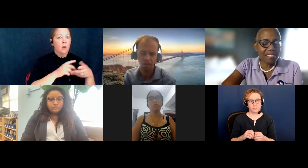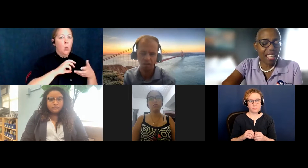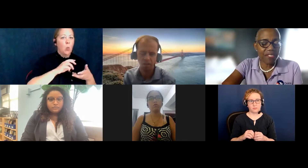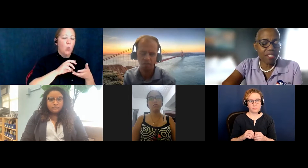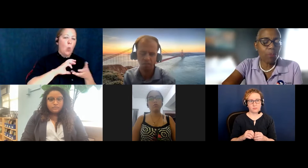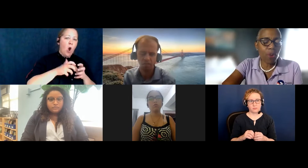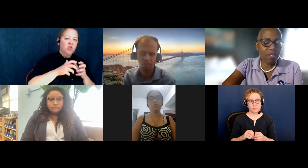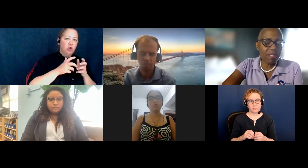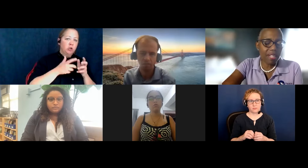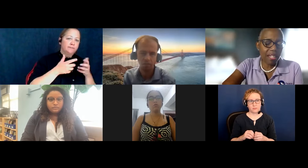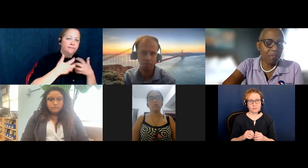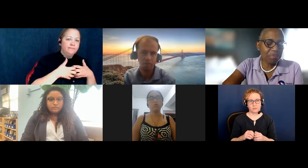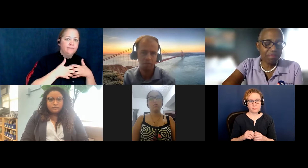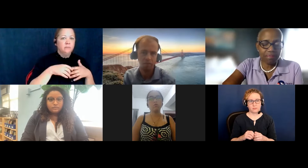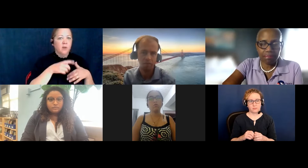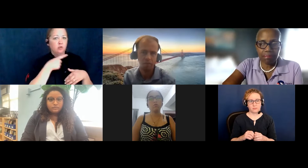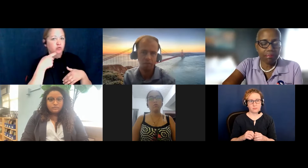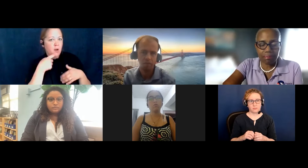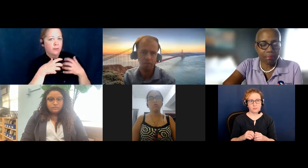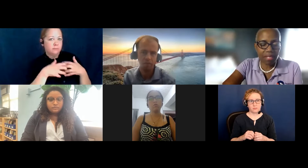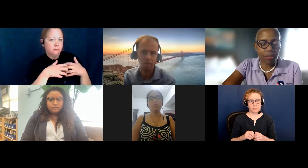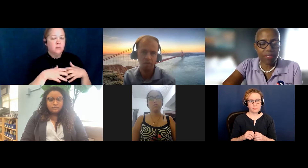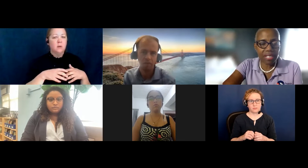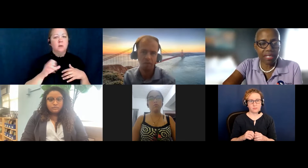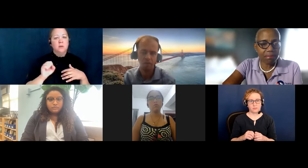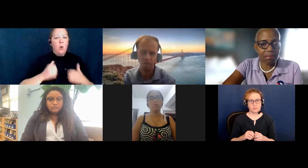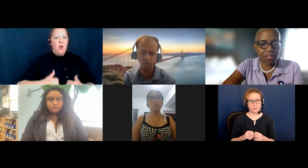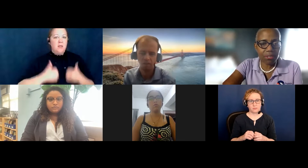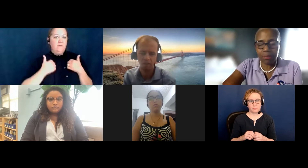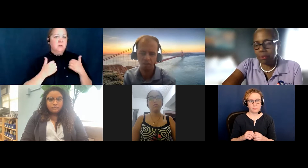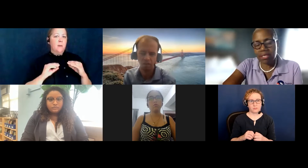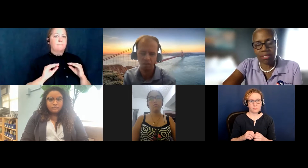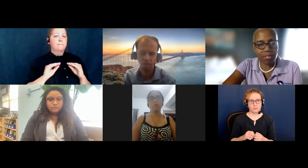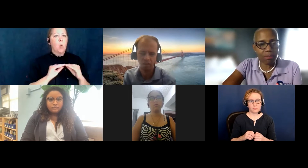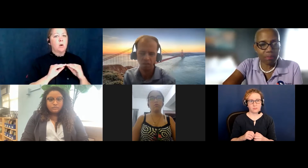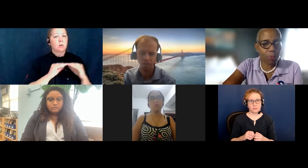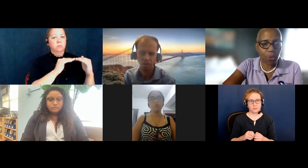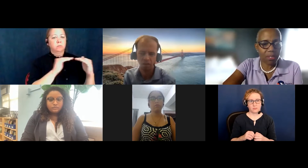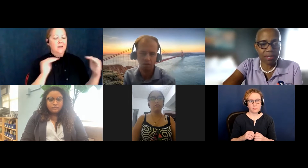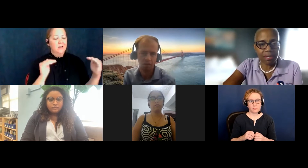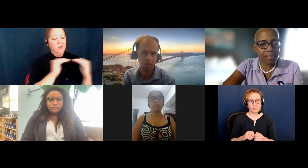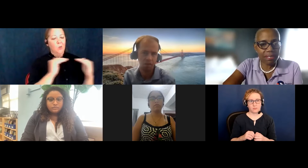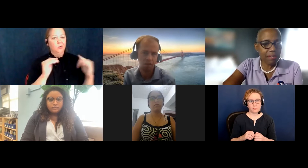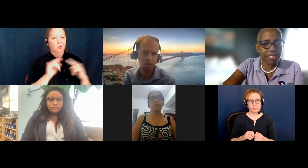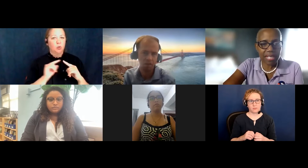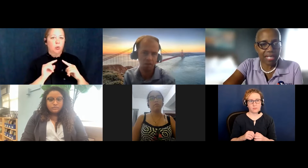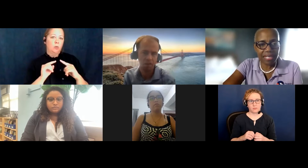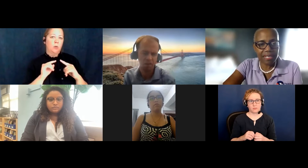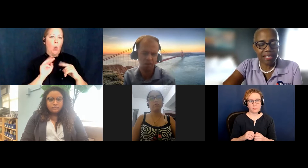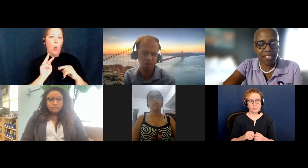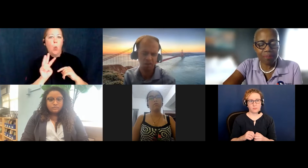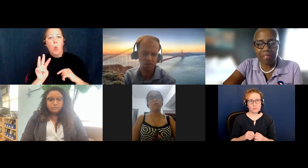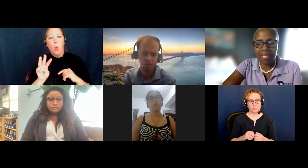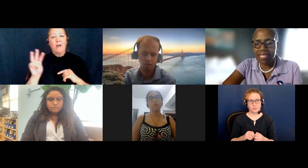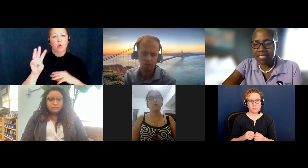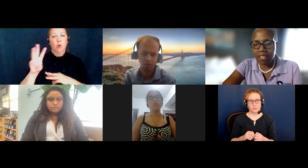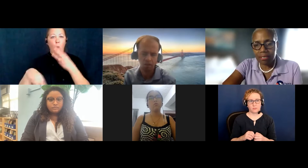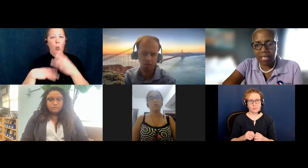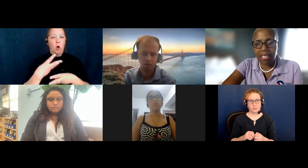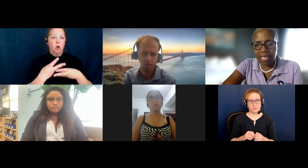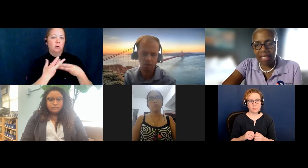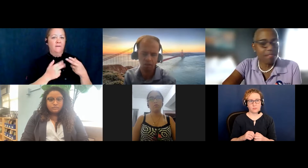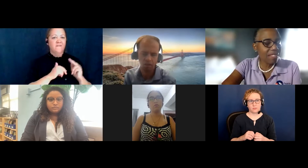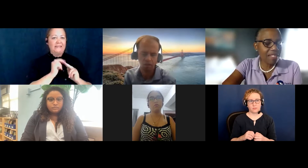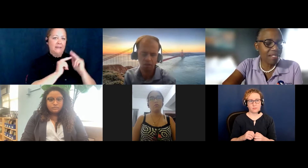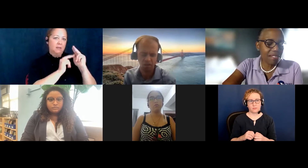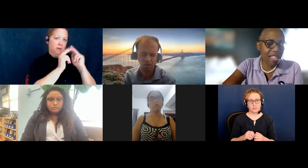Life is more equivalent to the Western world facilities. That is how